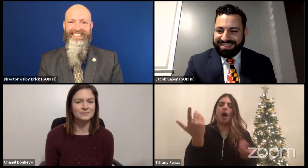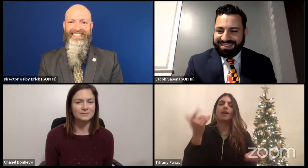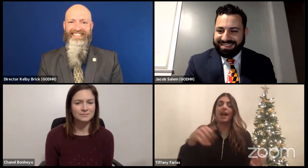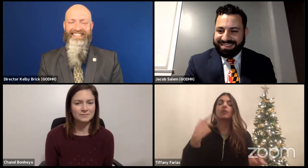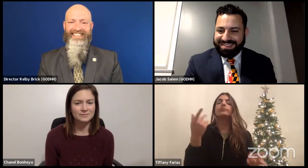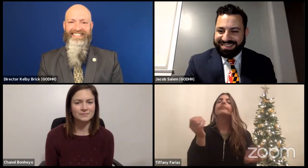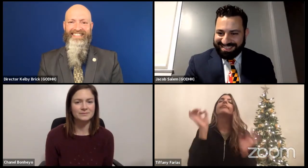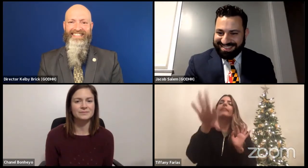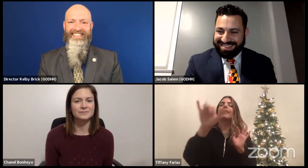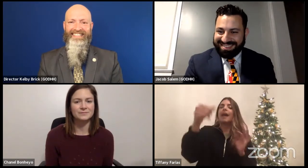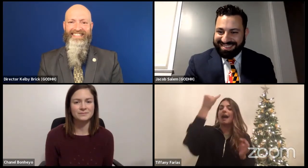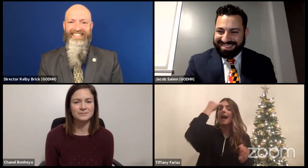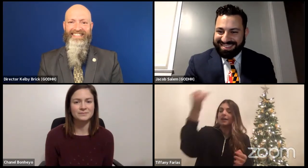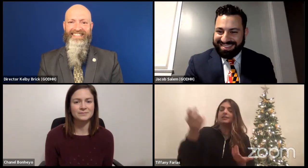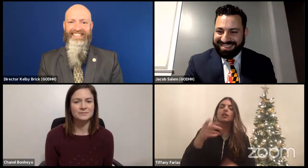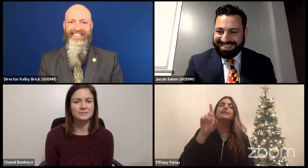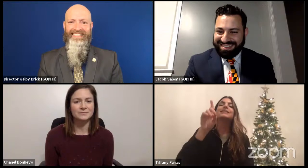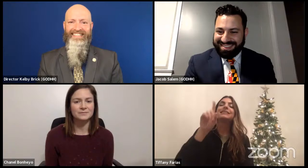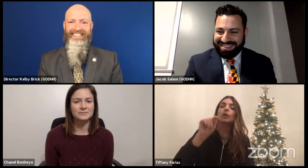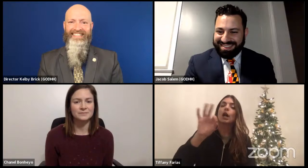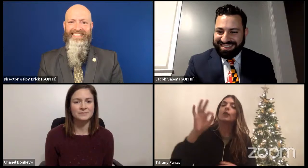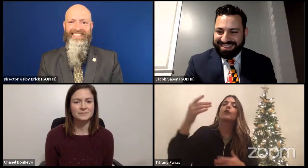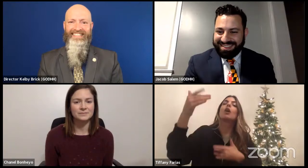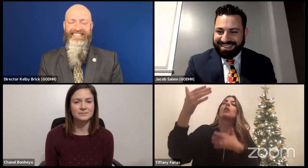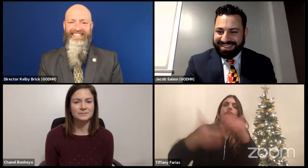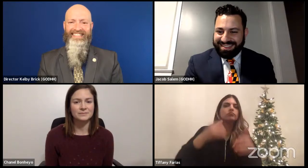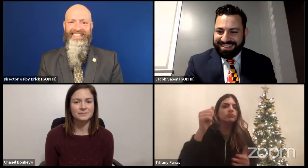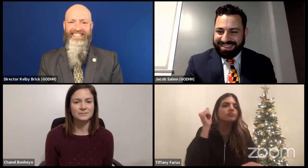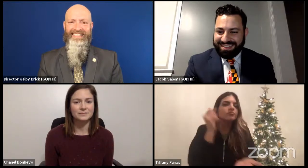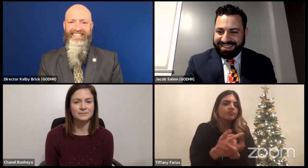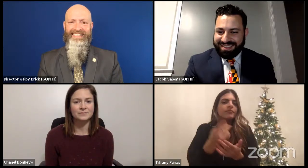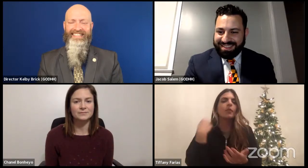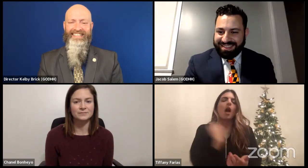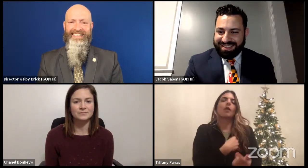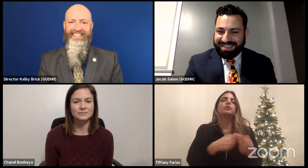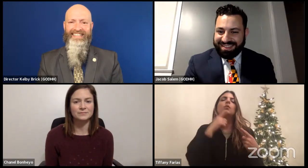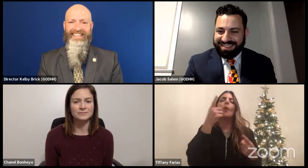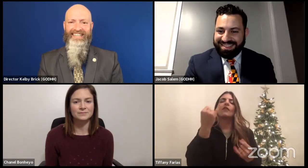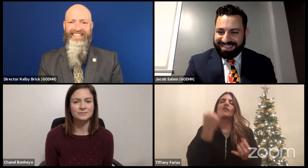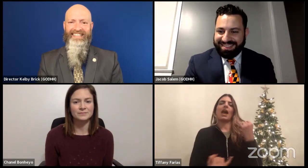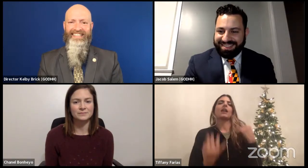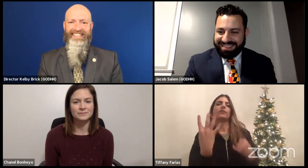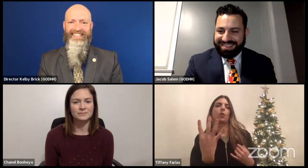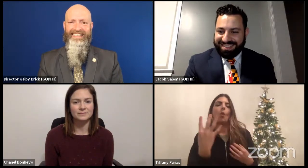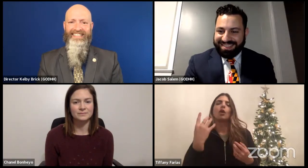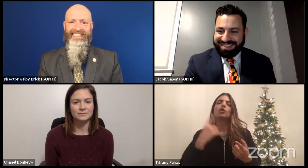accessibility and also a bike rack. It was multifunctional. We were approved, and we